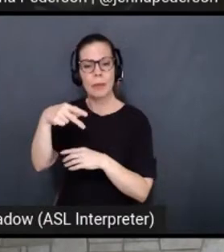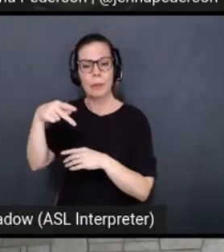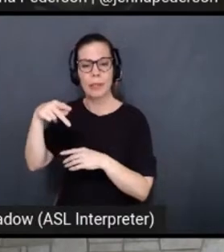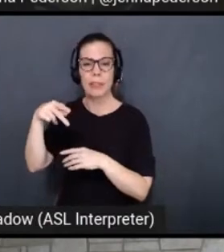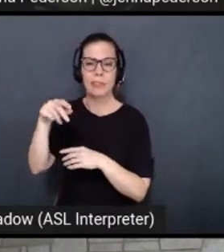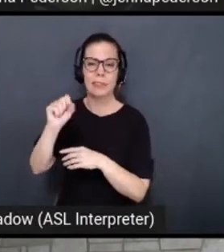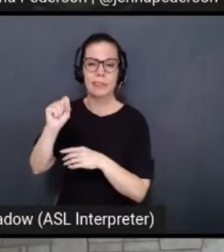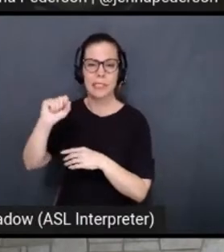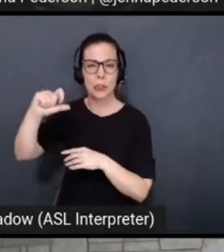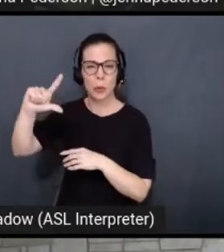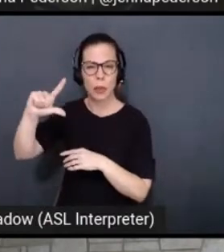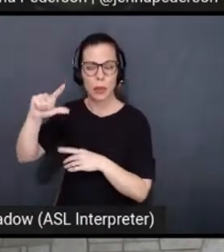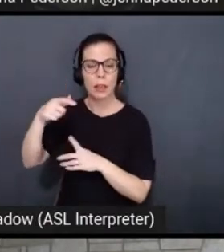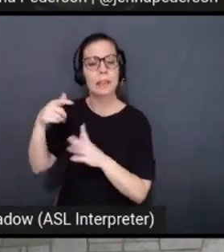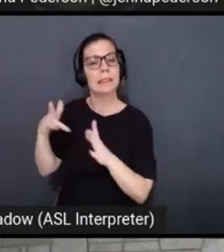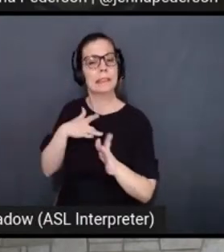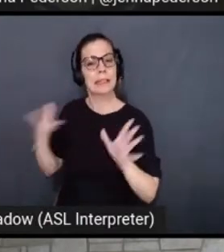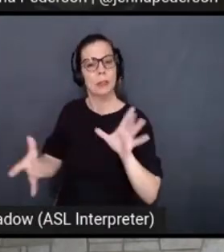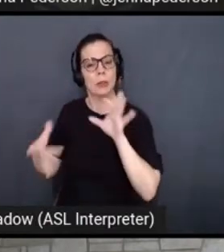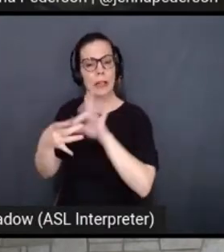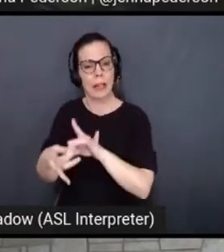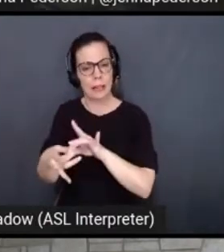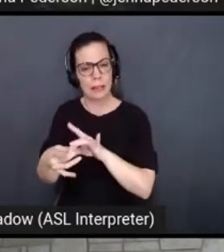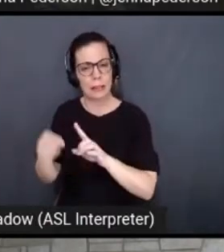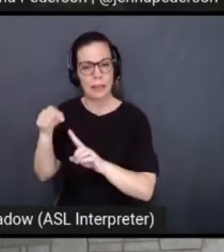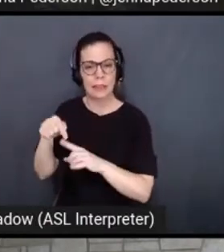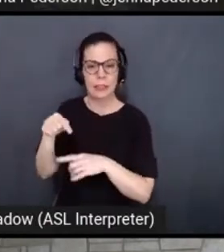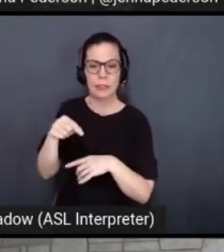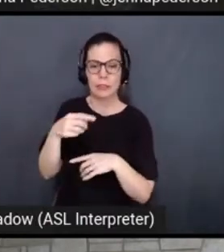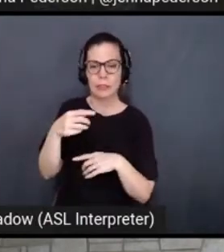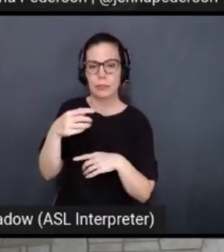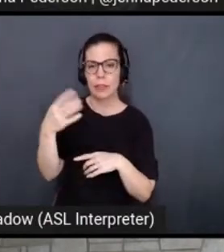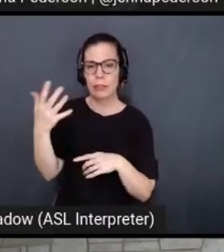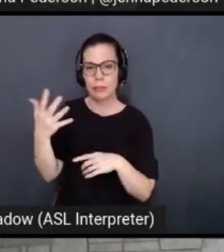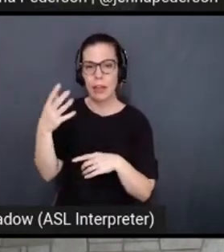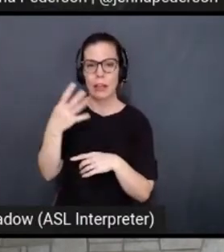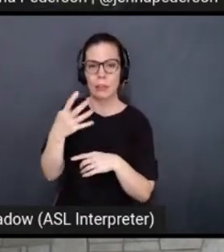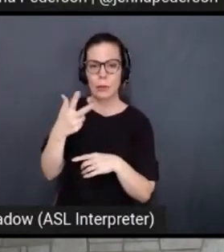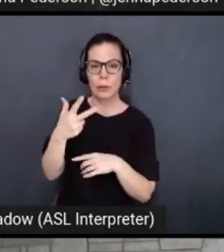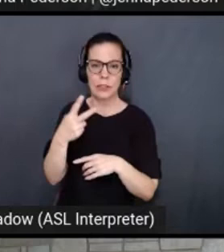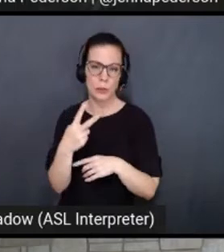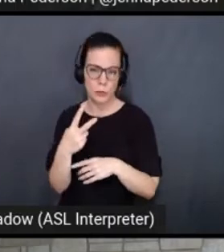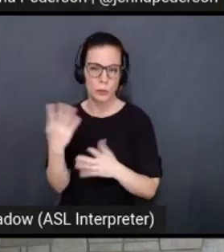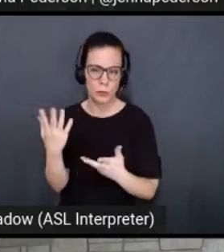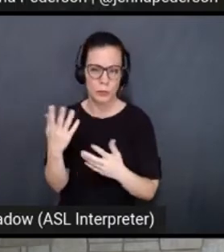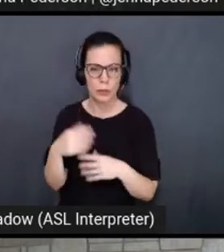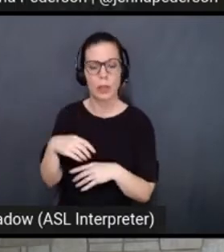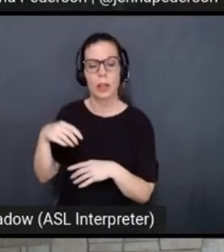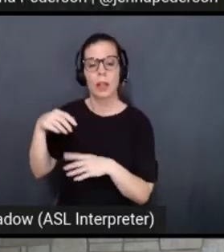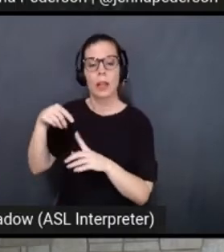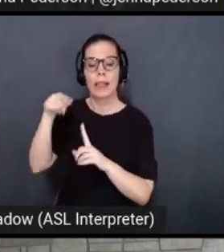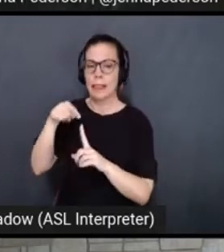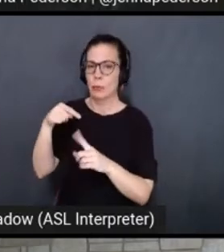you'd connect typically at default port is 5432, and that was what you had up until now, right?